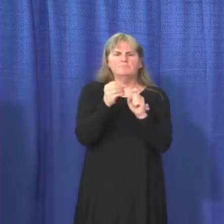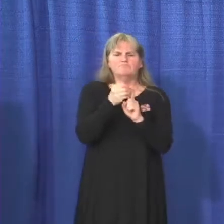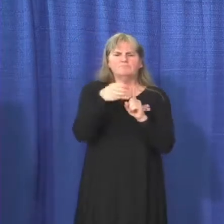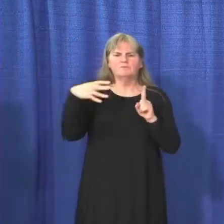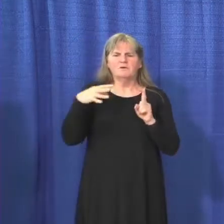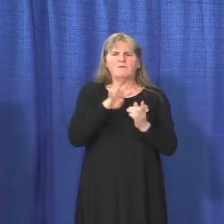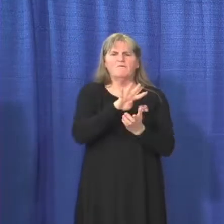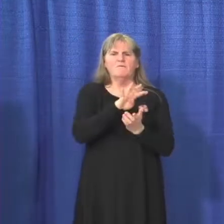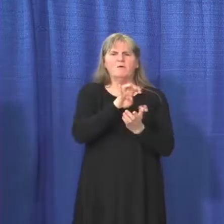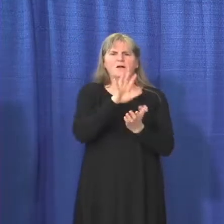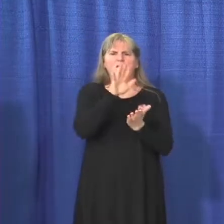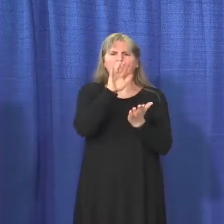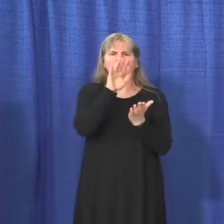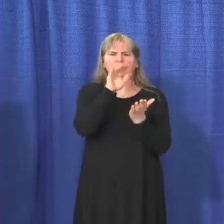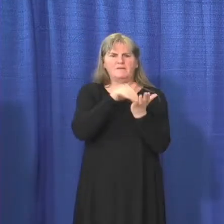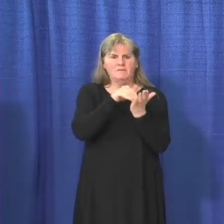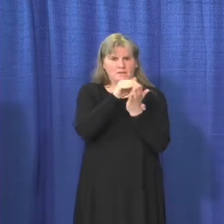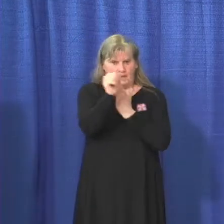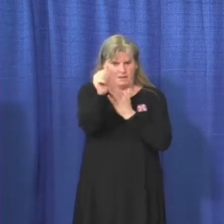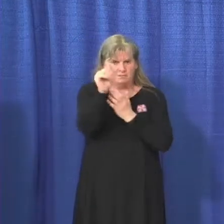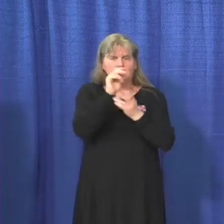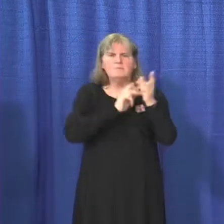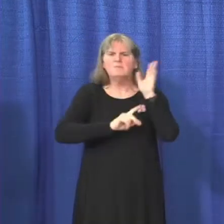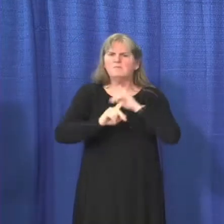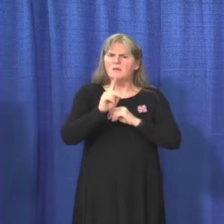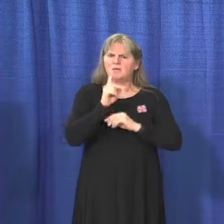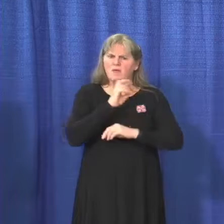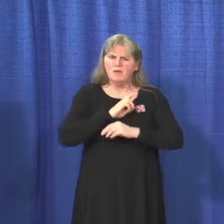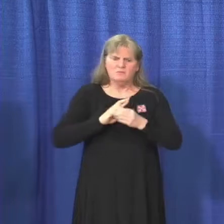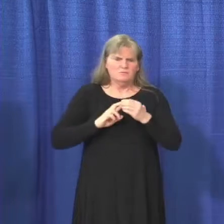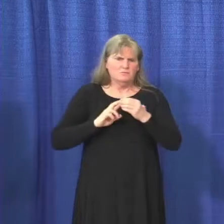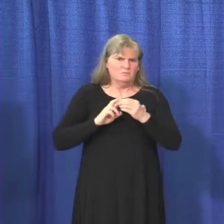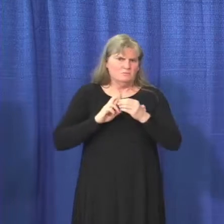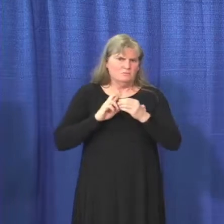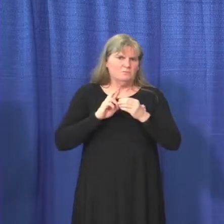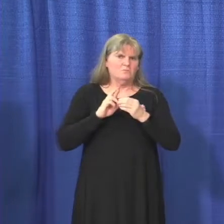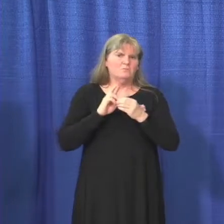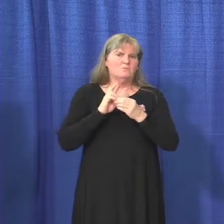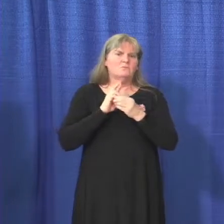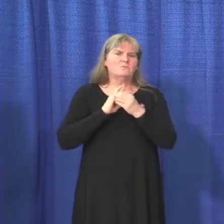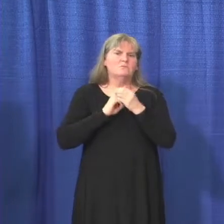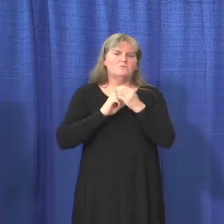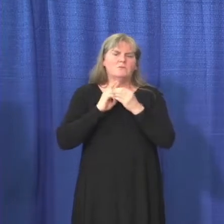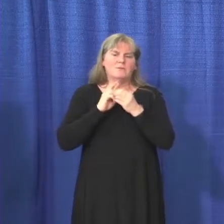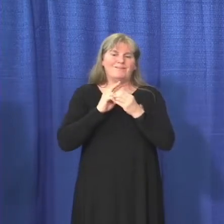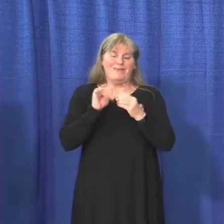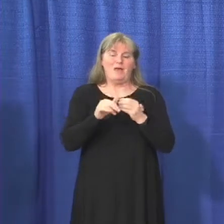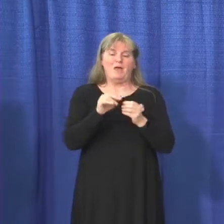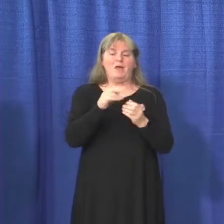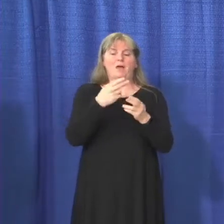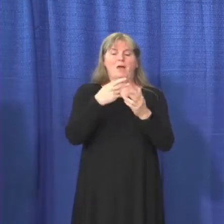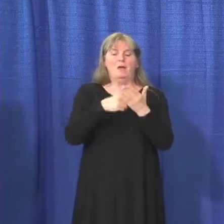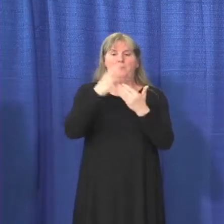will support -- support the elevate program this year.